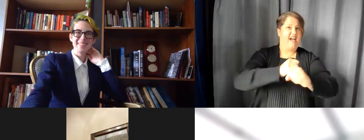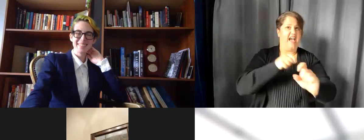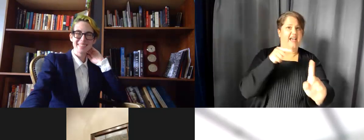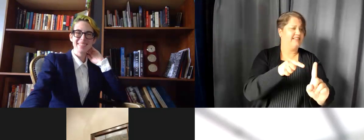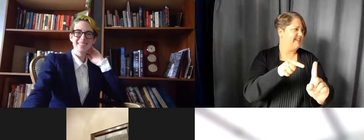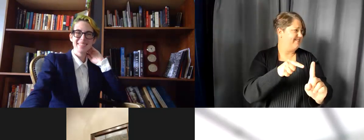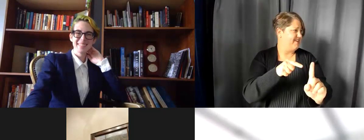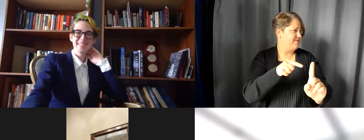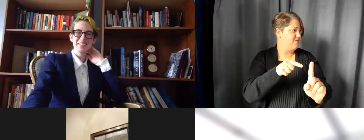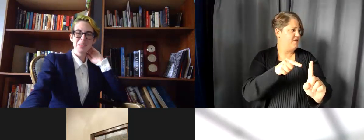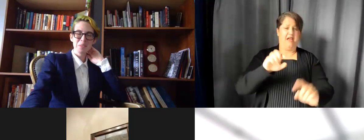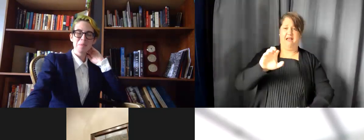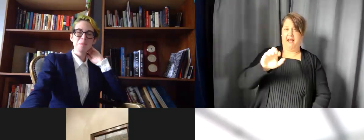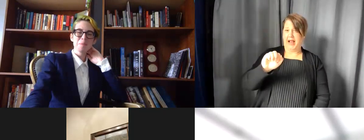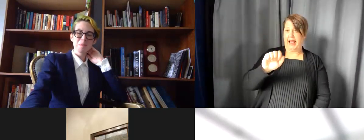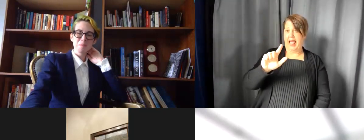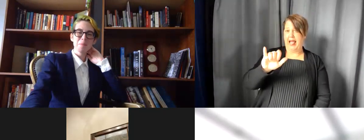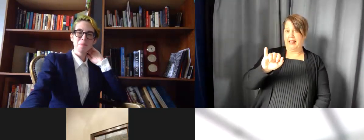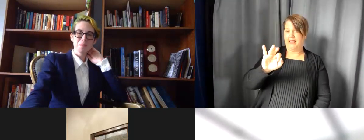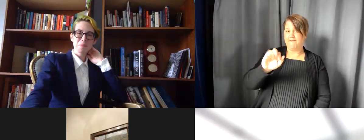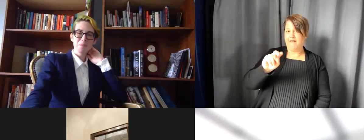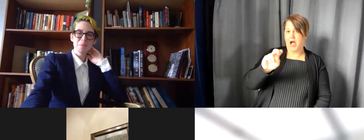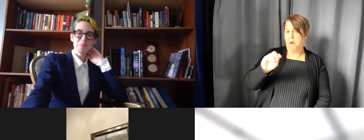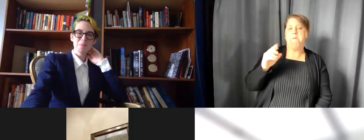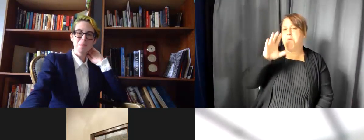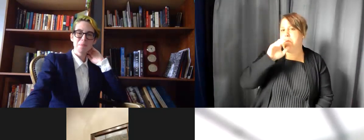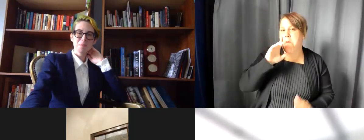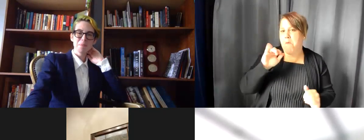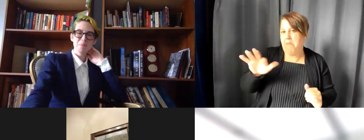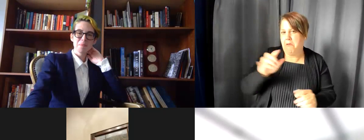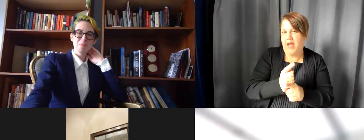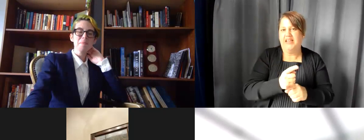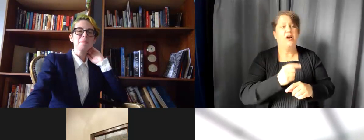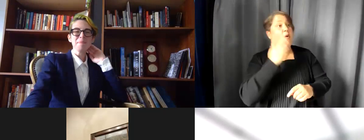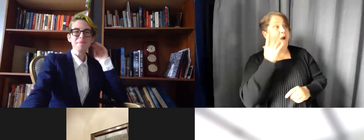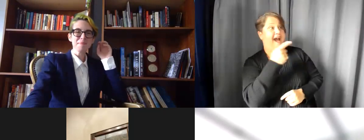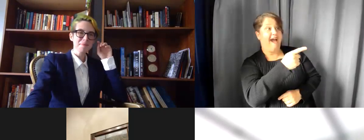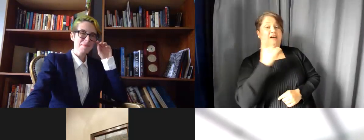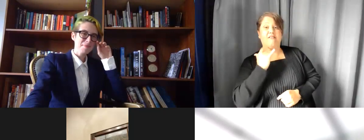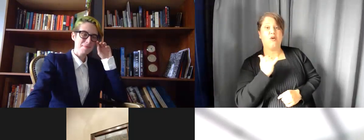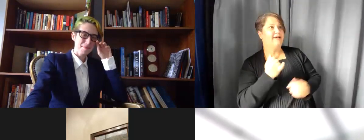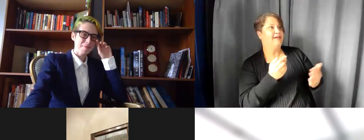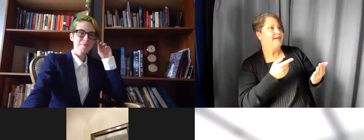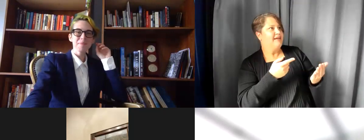Jordan Radford: sign the regulations by before like Jordan Radford: unchanged. Jordan Radford: and